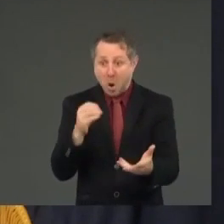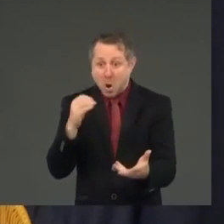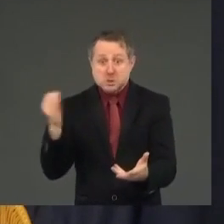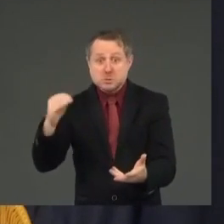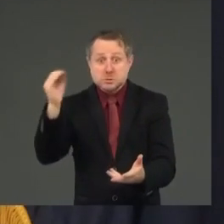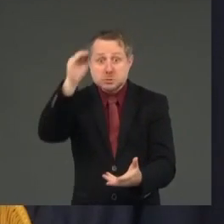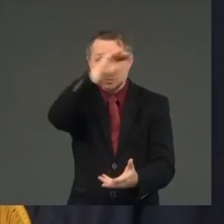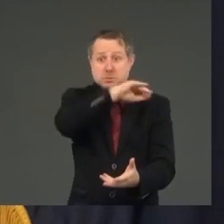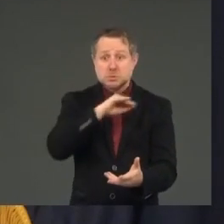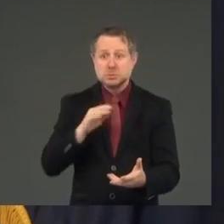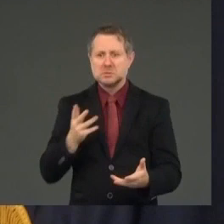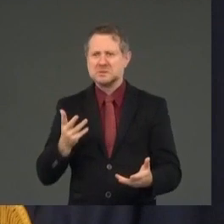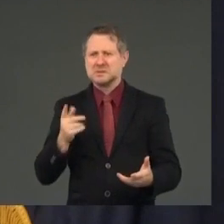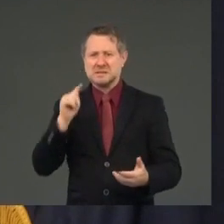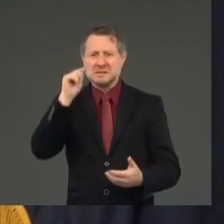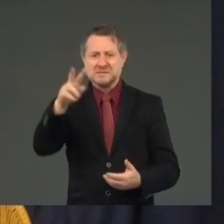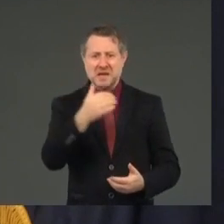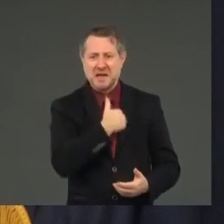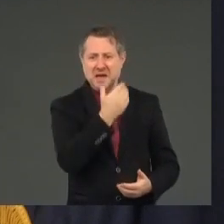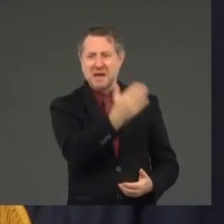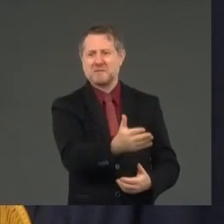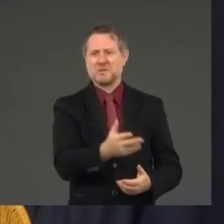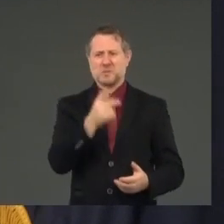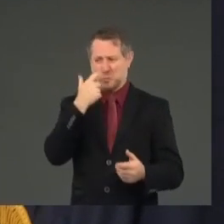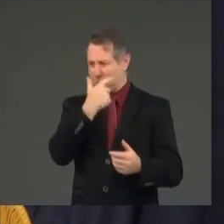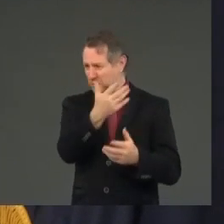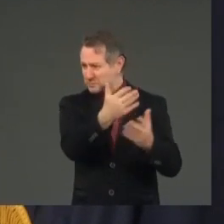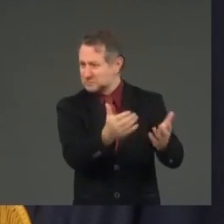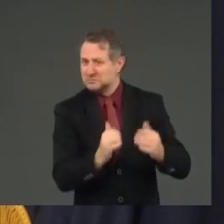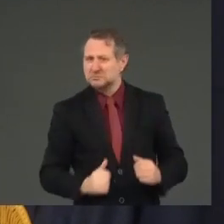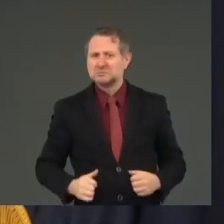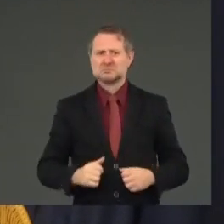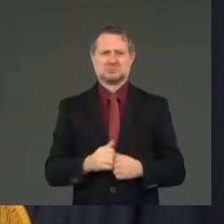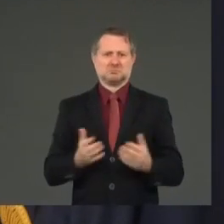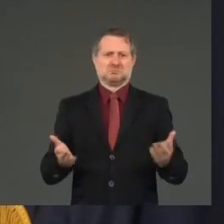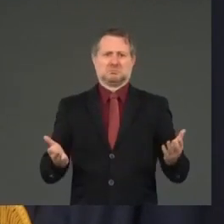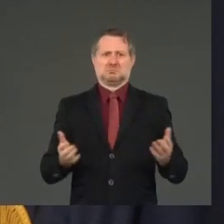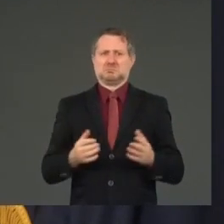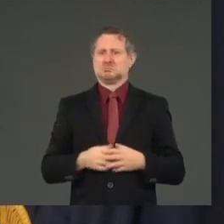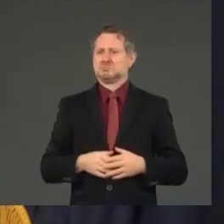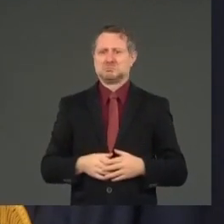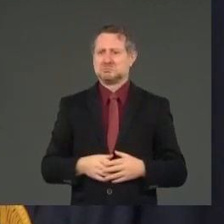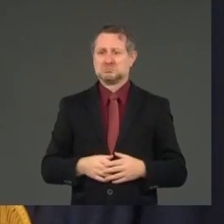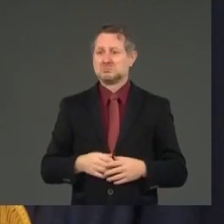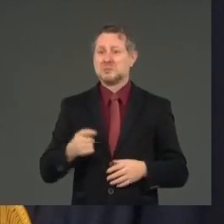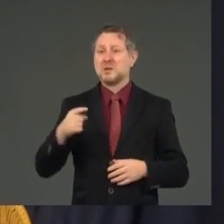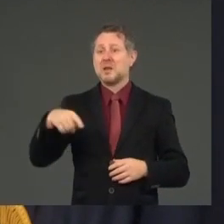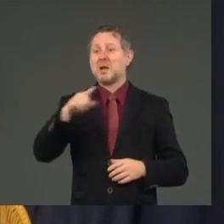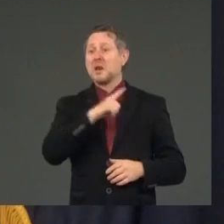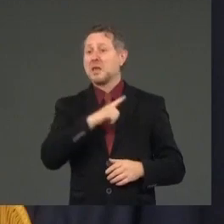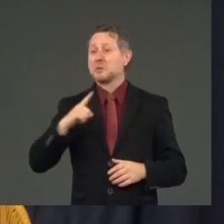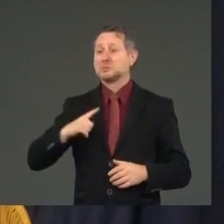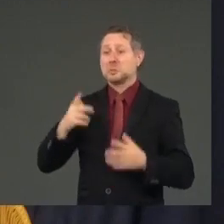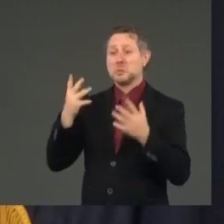MORE PUBLIC IN THE COMMUNICATION THAN I'VE BEEN, RIGHT?